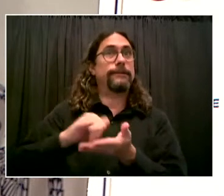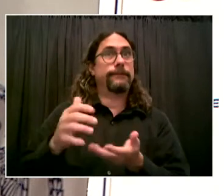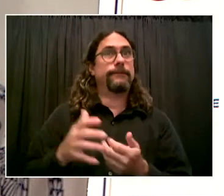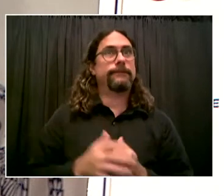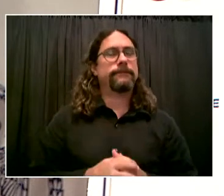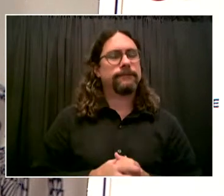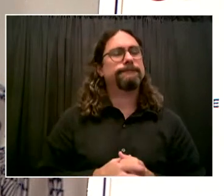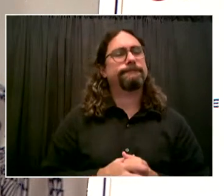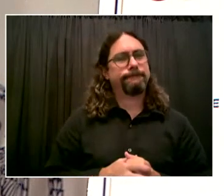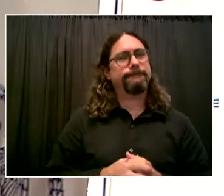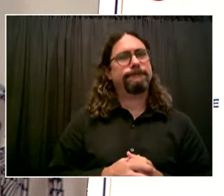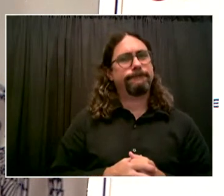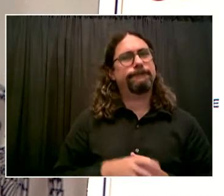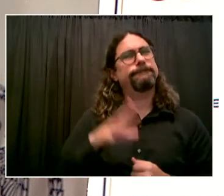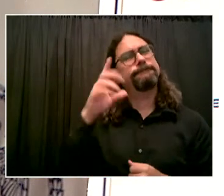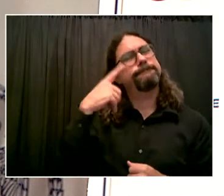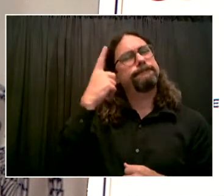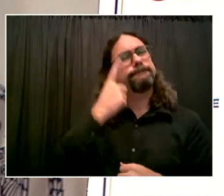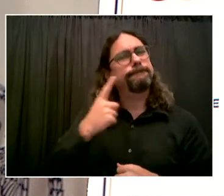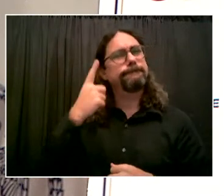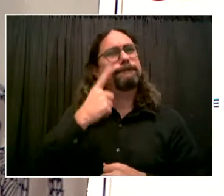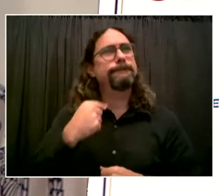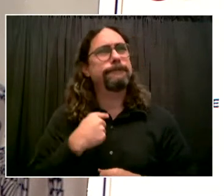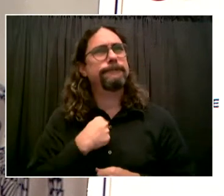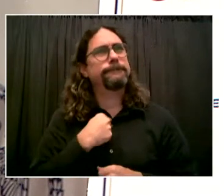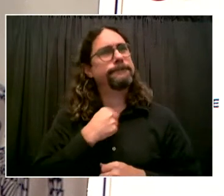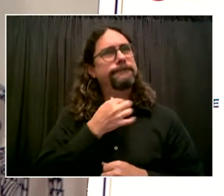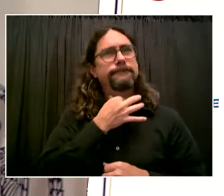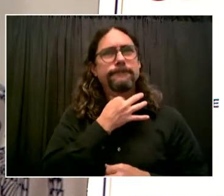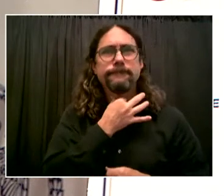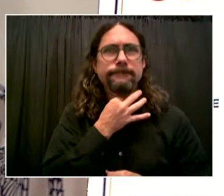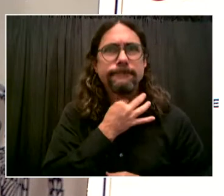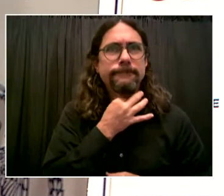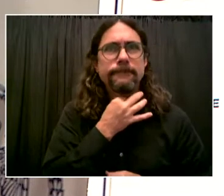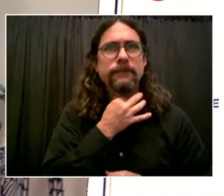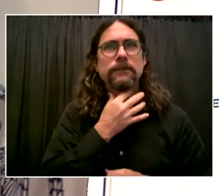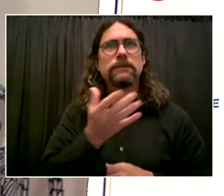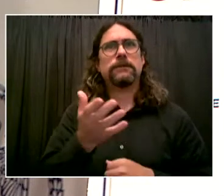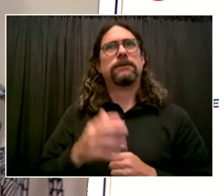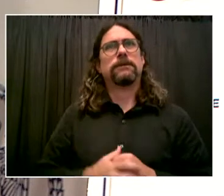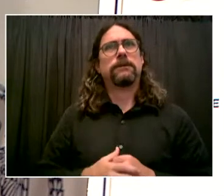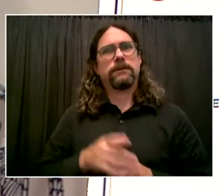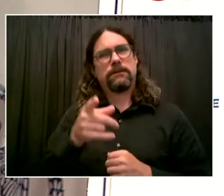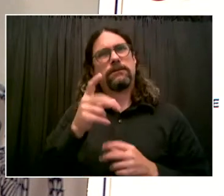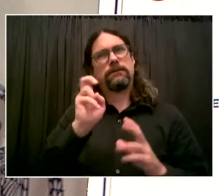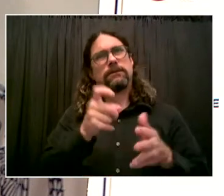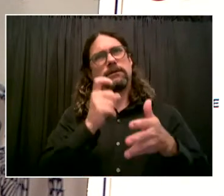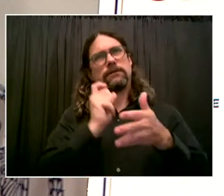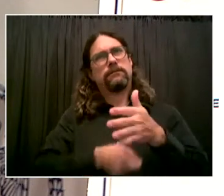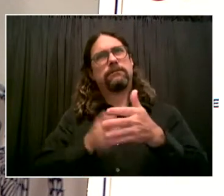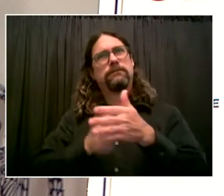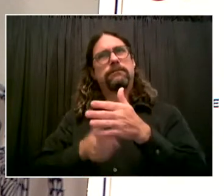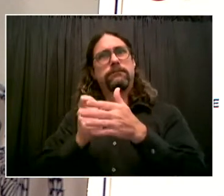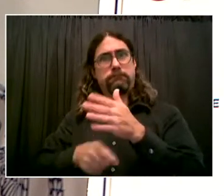I'M A LITTLE CURIOUS ABOUT GETTING